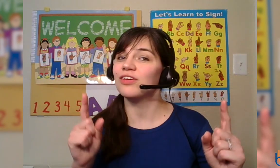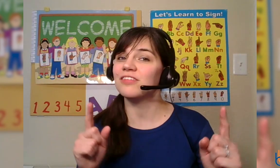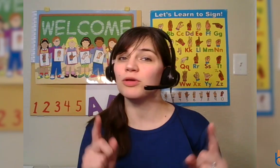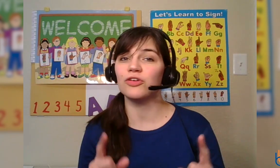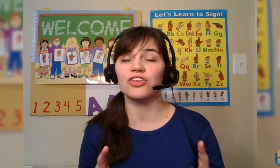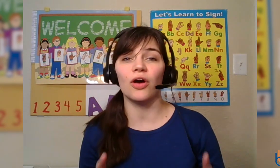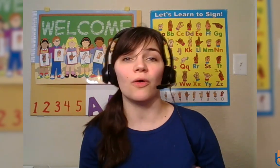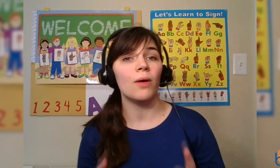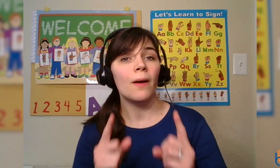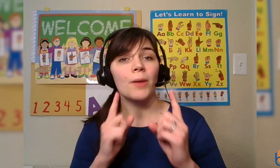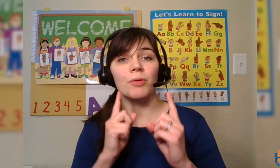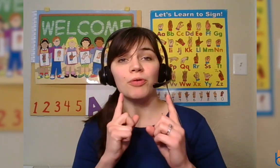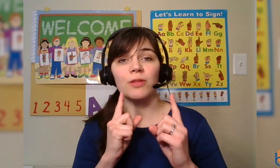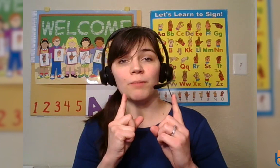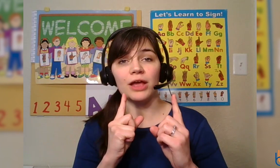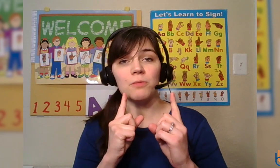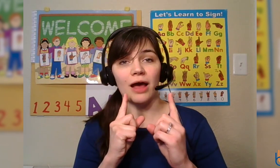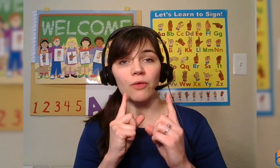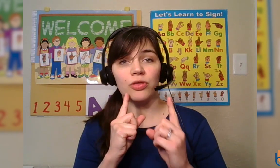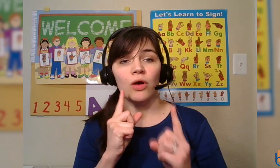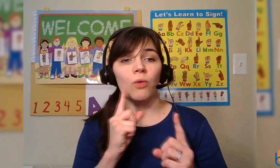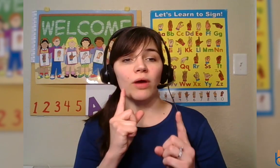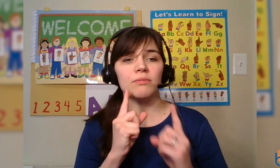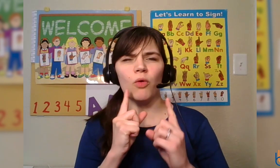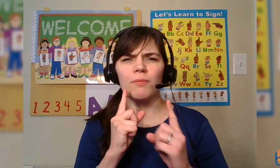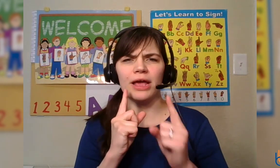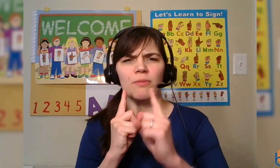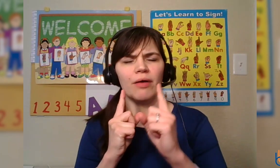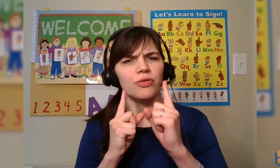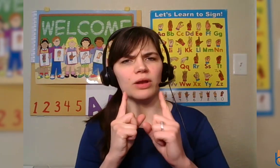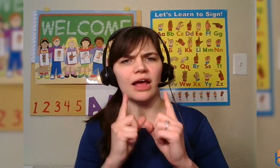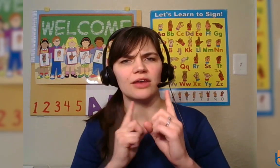similar to go, but put them by your mouth, one more by your mouth and one kind of